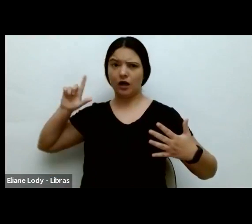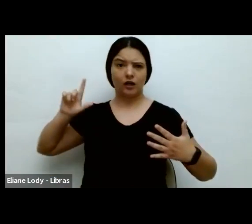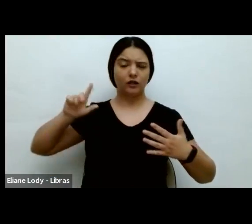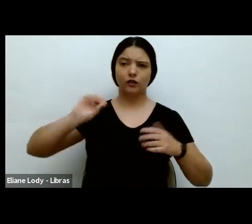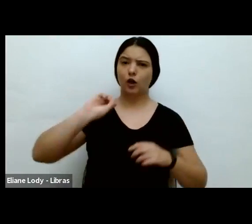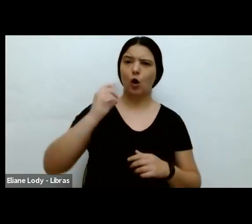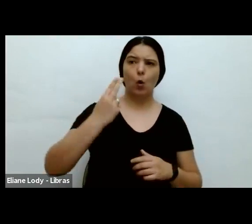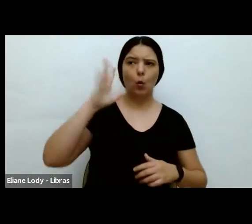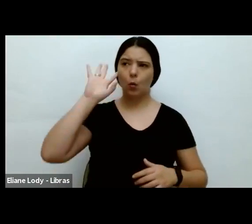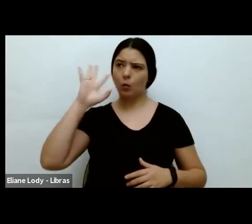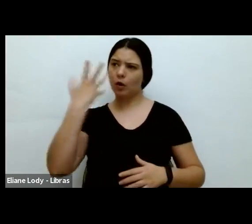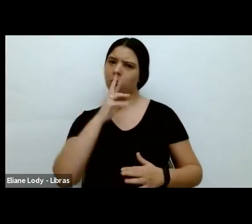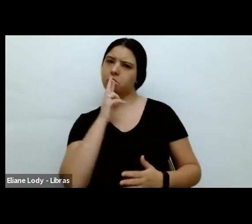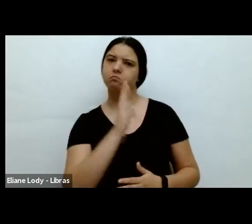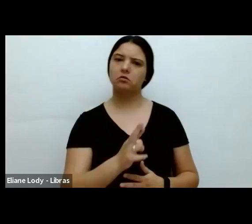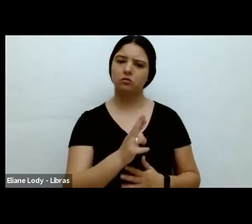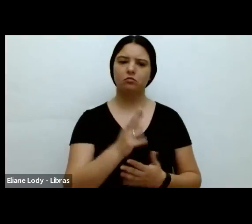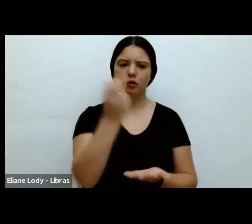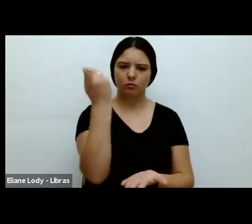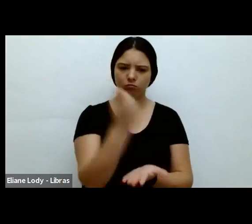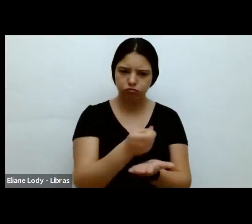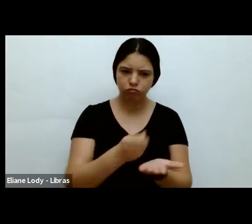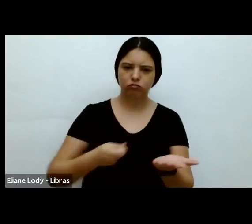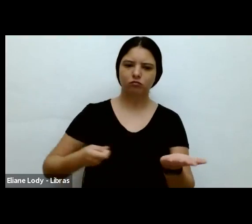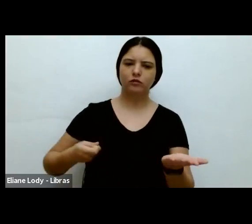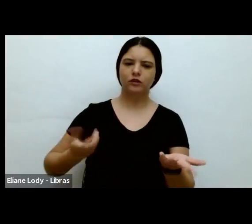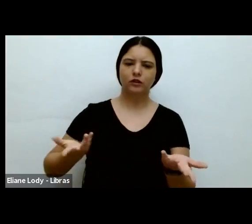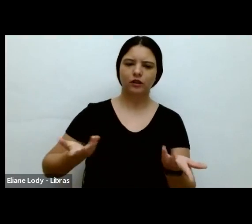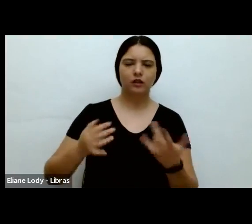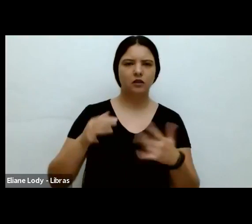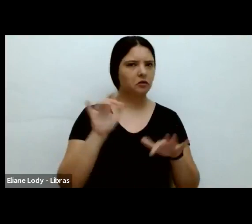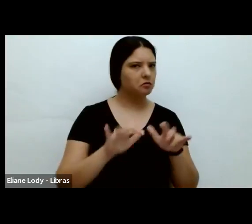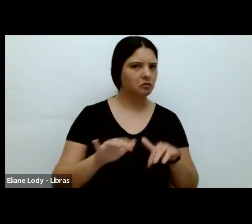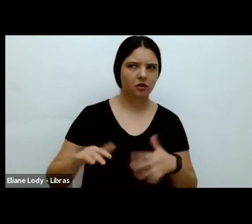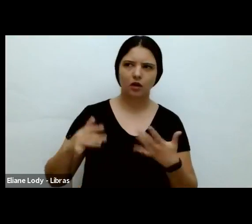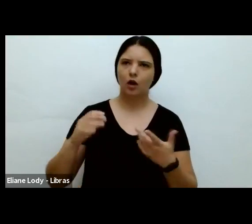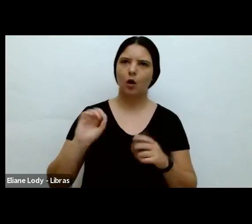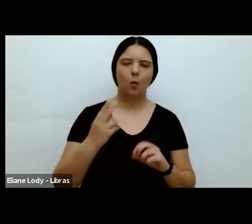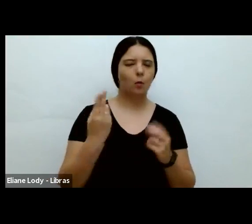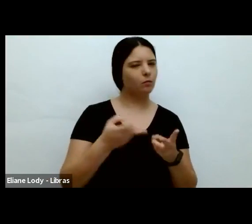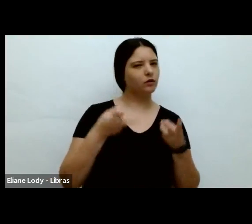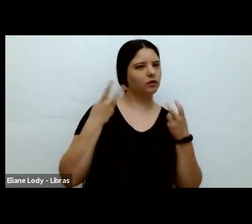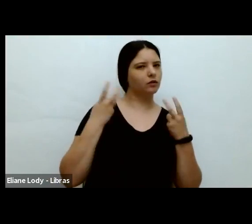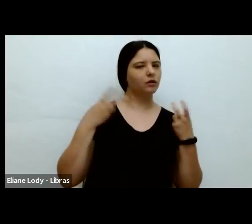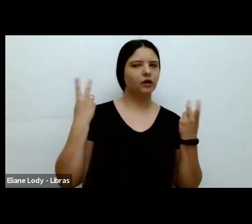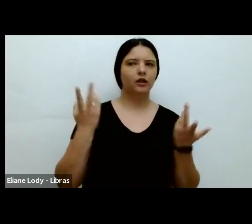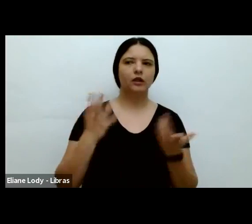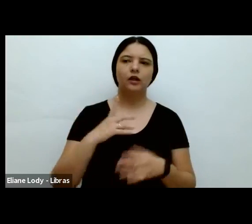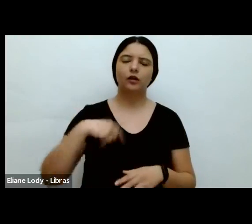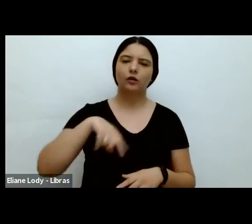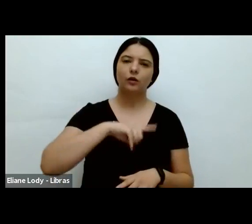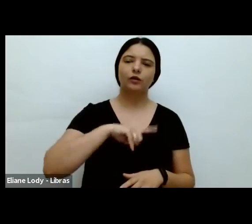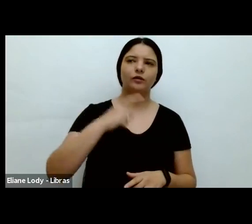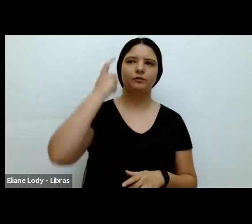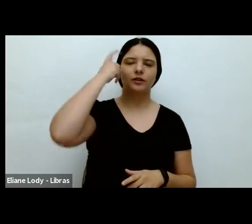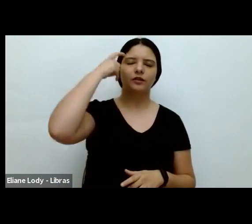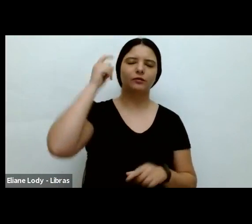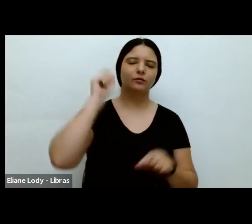So you should is perceived. or reg welcome. egular Even if there are problems if there are problems in activity.